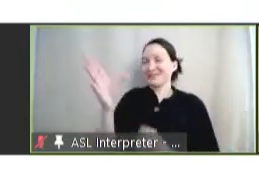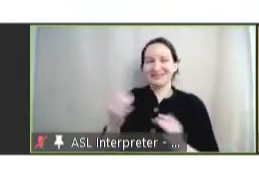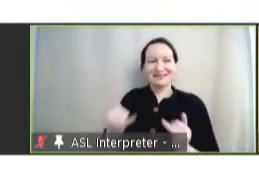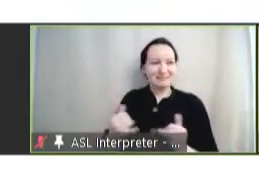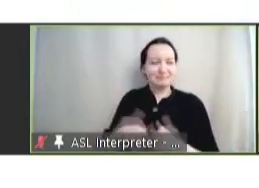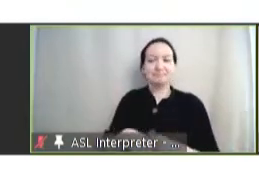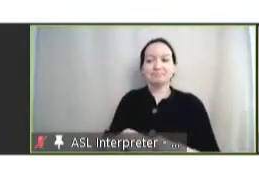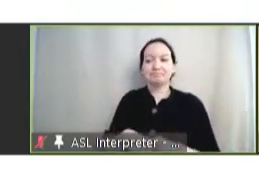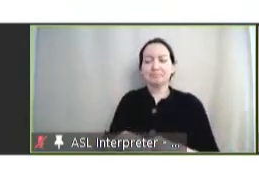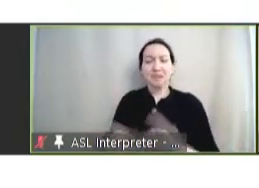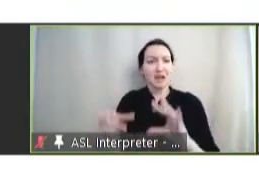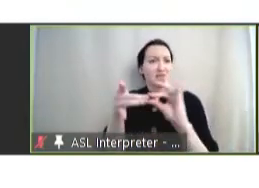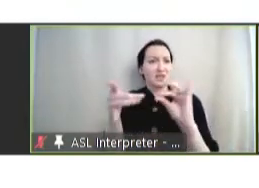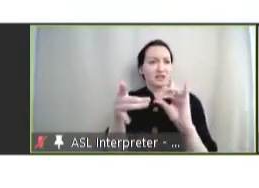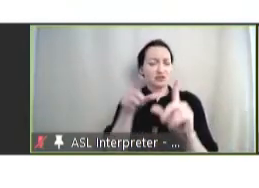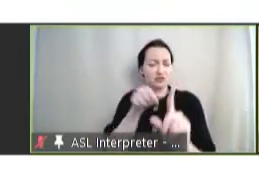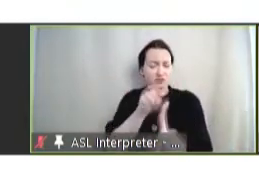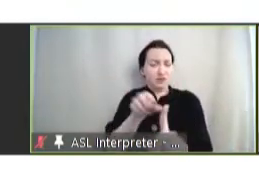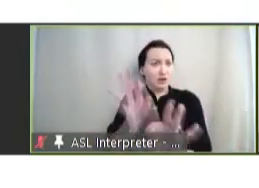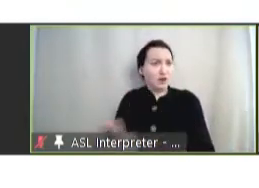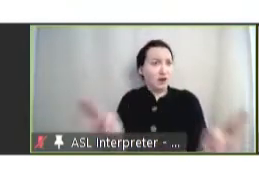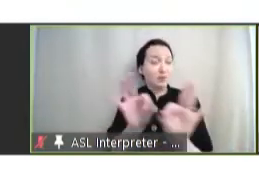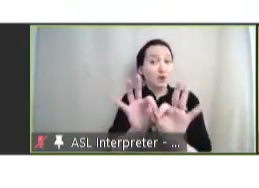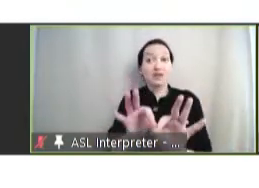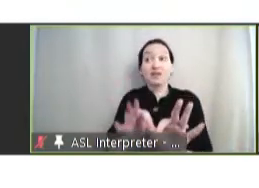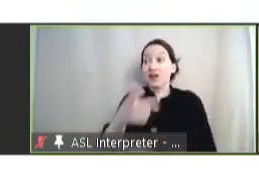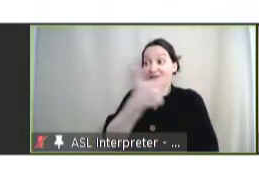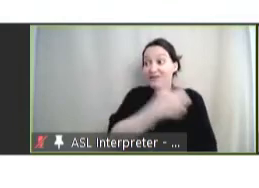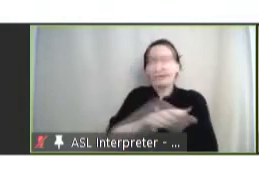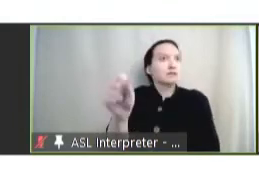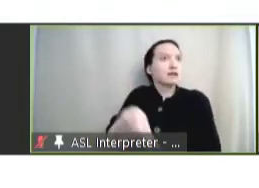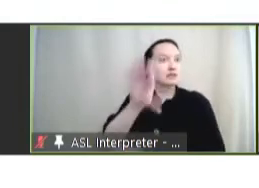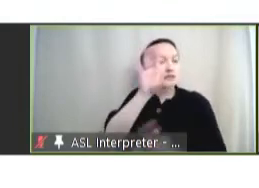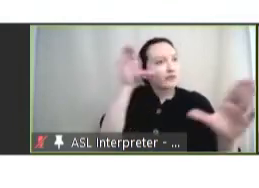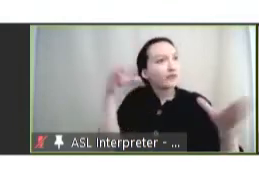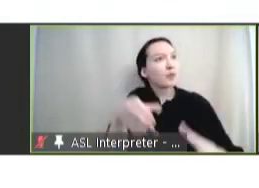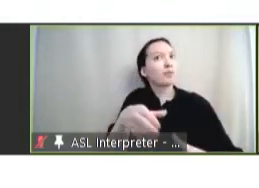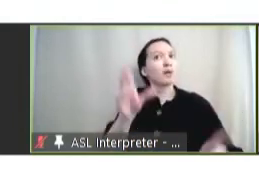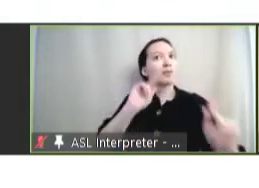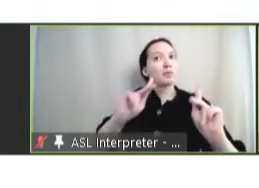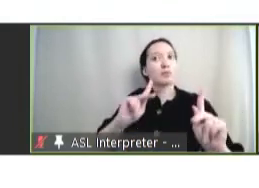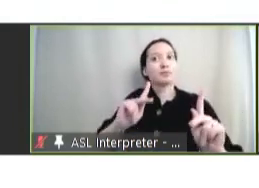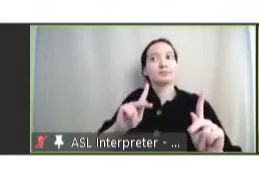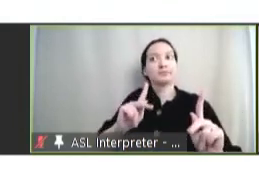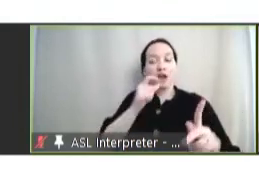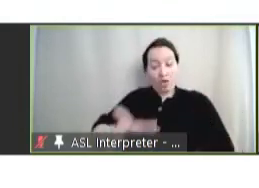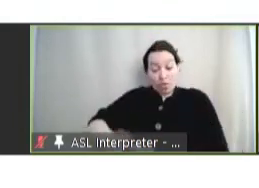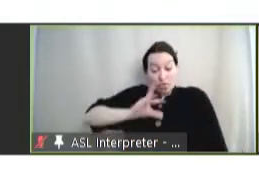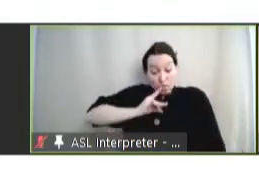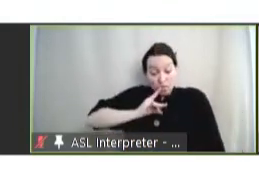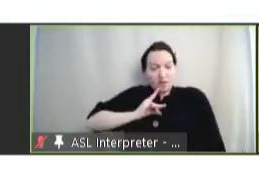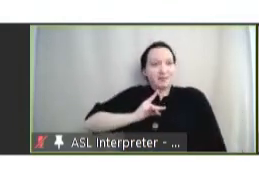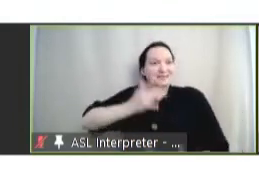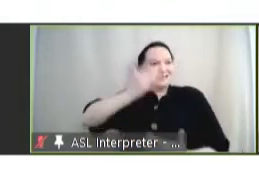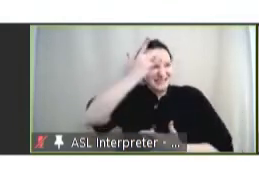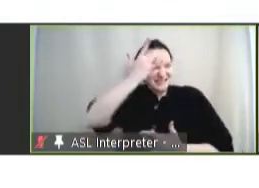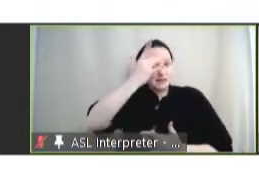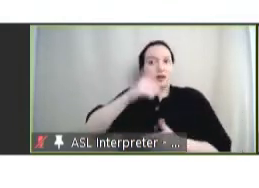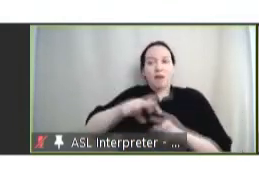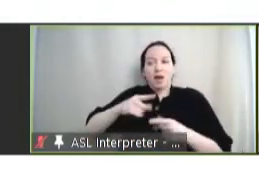the messaging is really important vaccines were yes about making sure that folks might not have caught the disease, to begin with. But as it progressed, and we got to